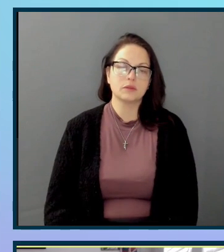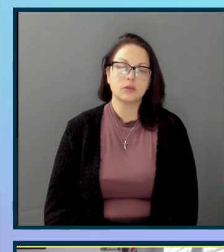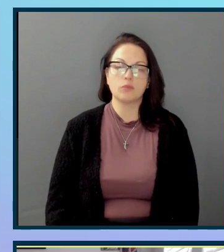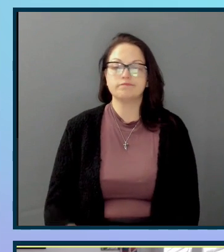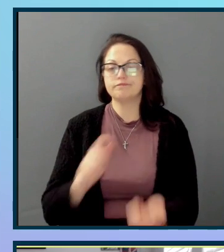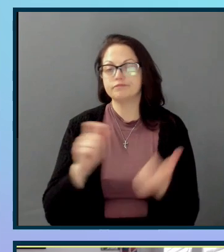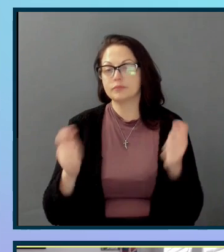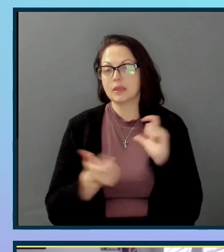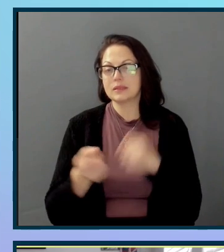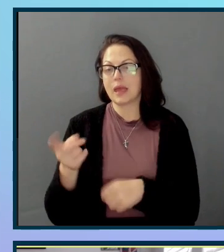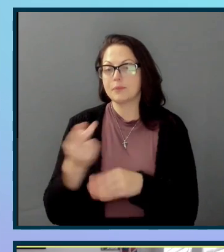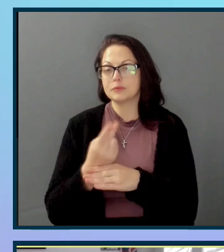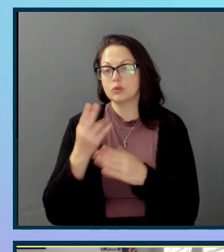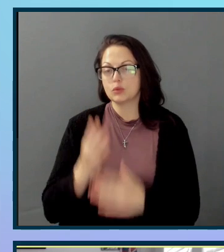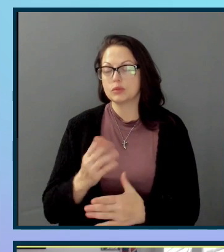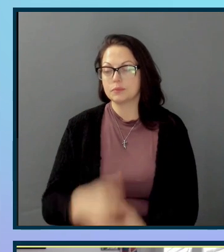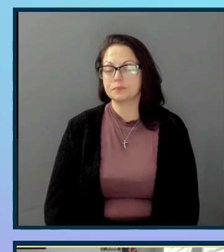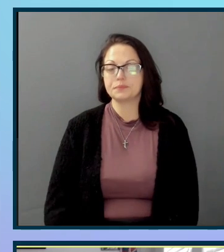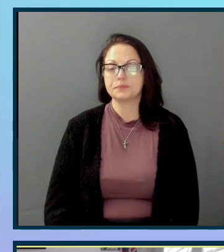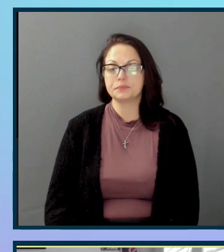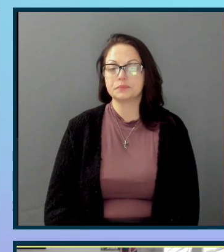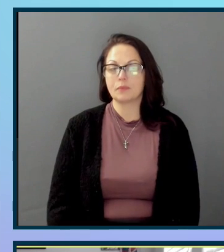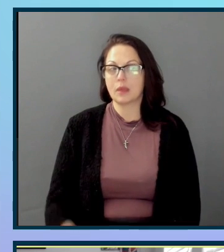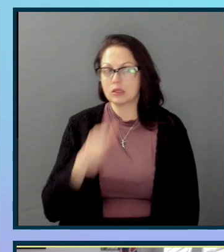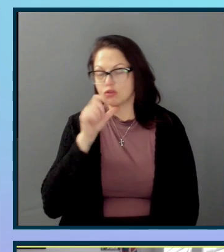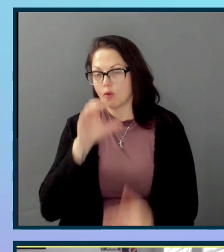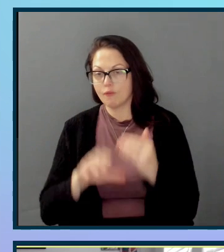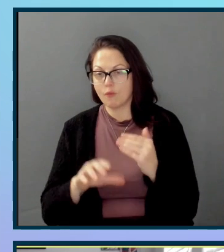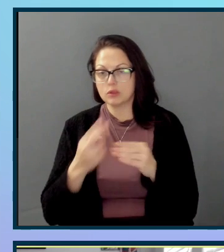Adapt to the user rather than forcing them to adapt to you.